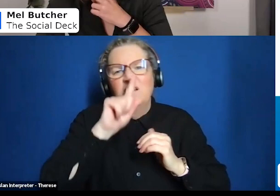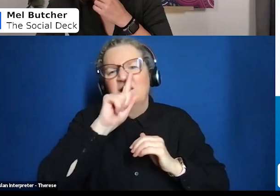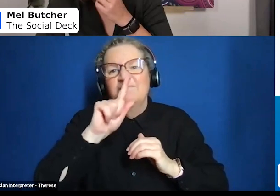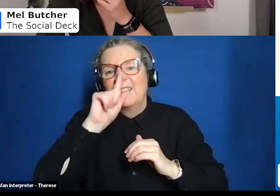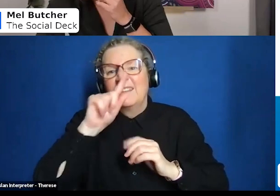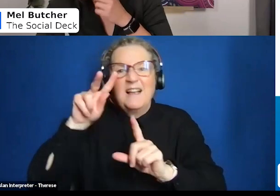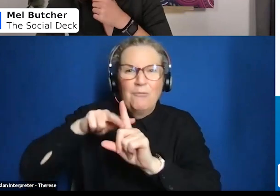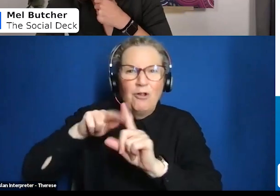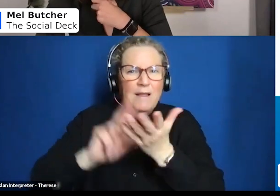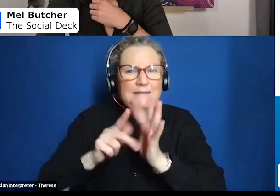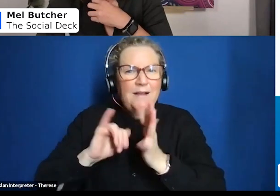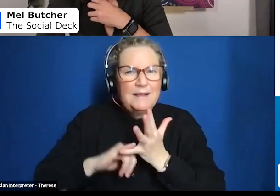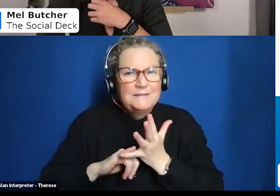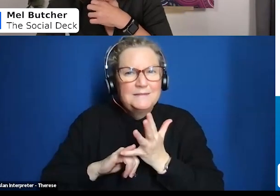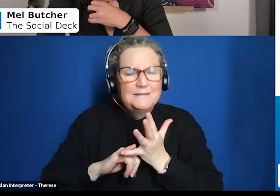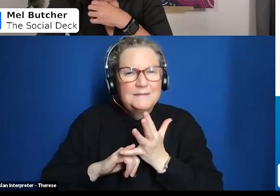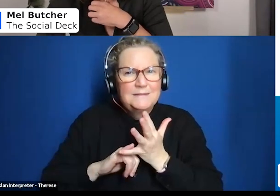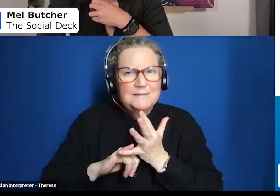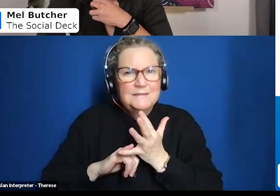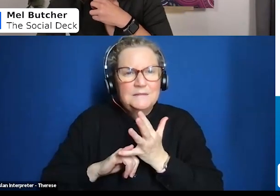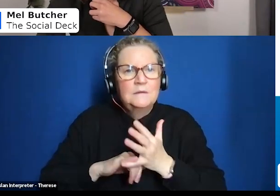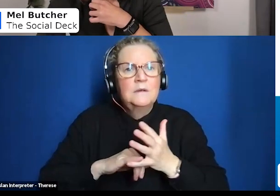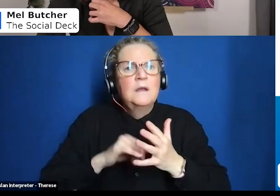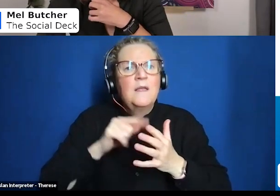Is this sort of information going to be captured under the asset?